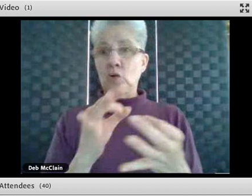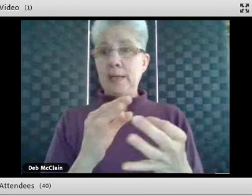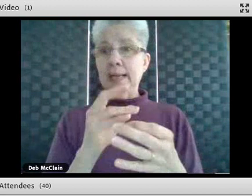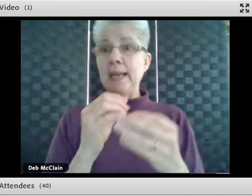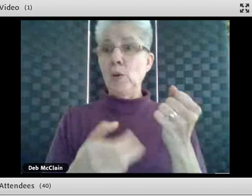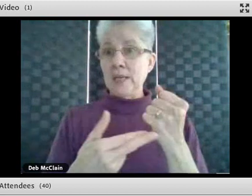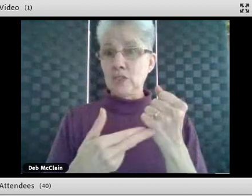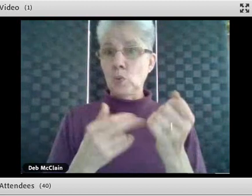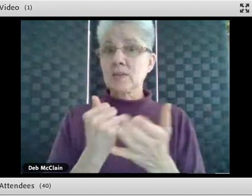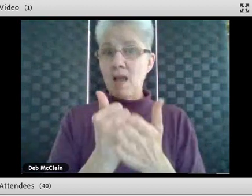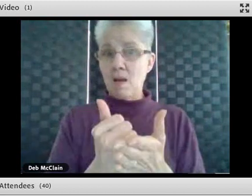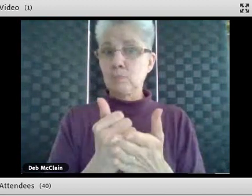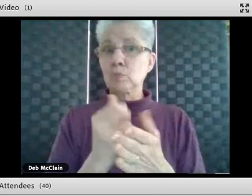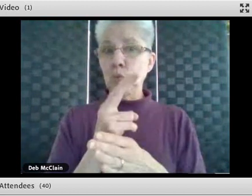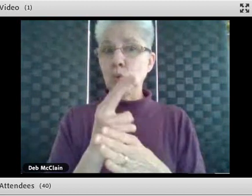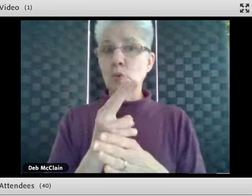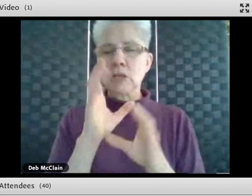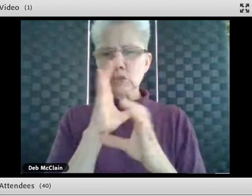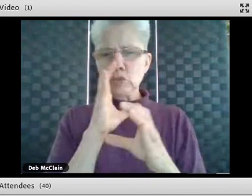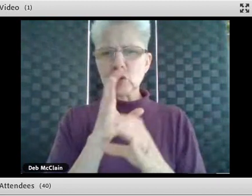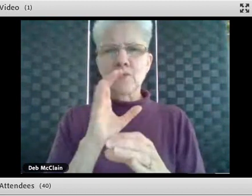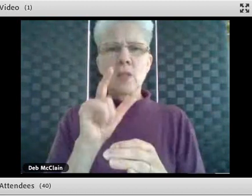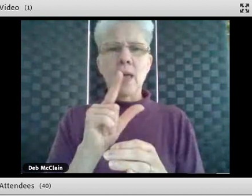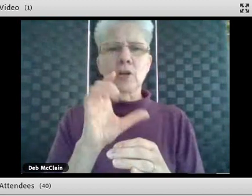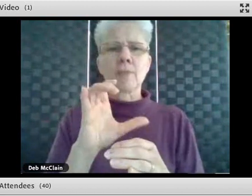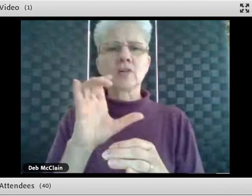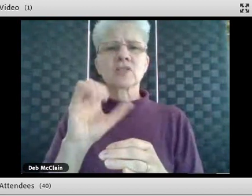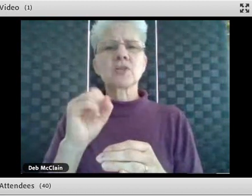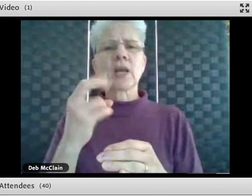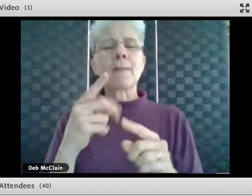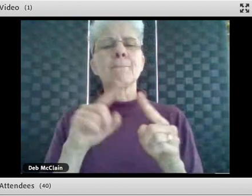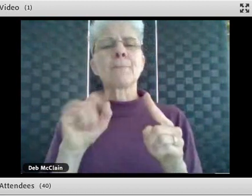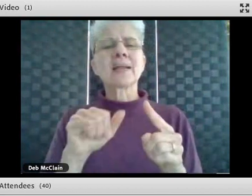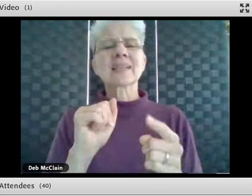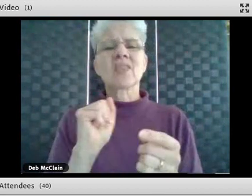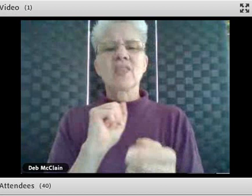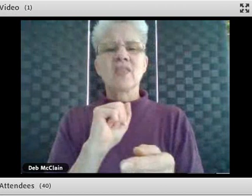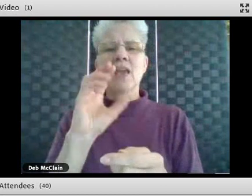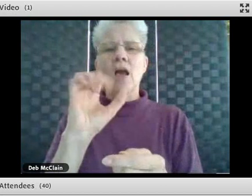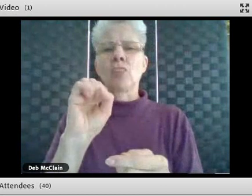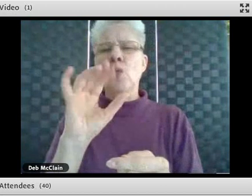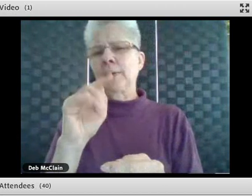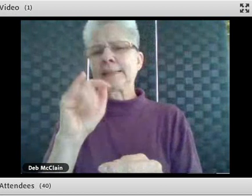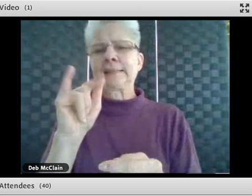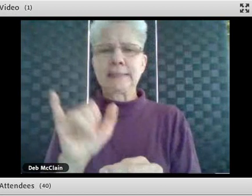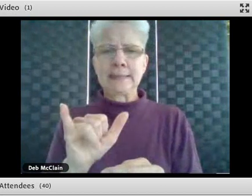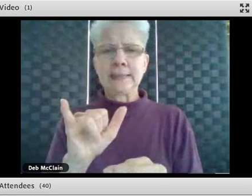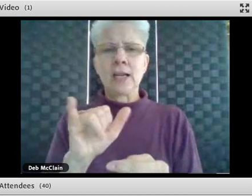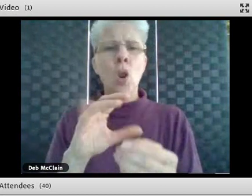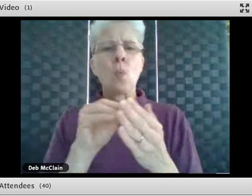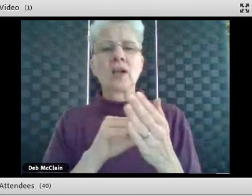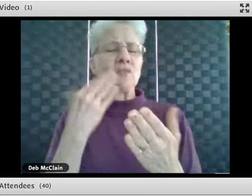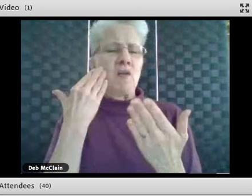to search for Library of Congress Subject Headings, but it's the Authority records. So if you're not familiar with Authority records, don't worry.